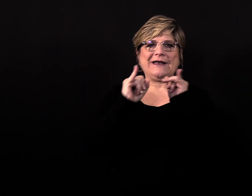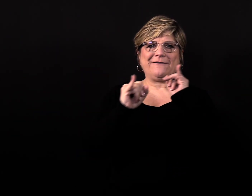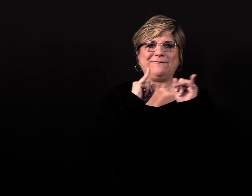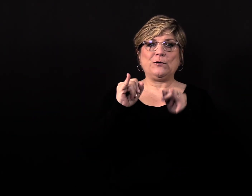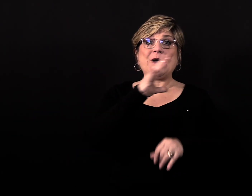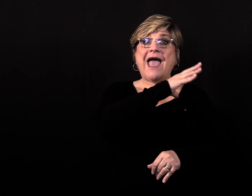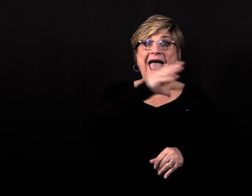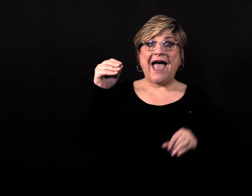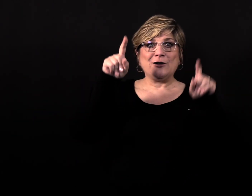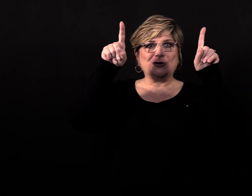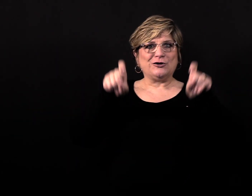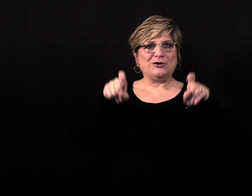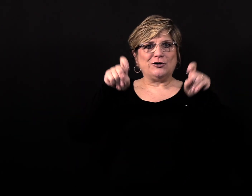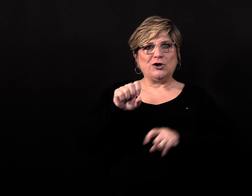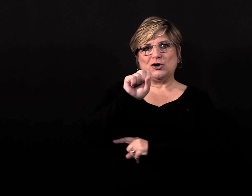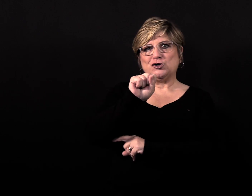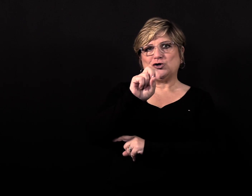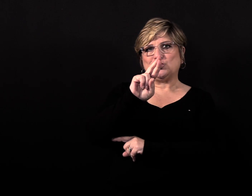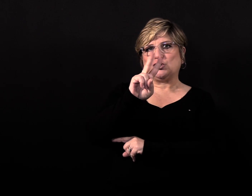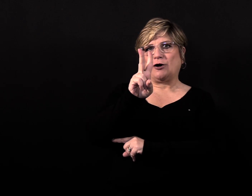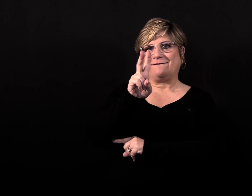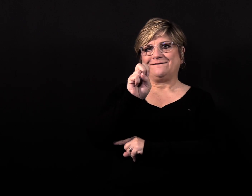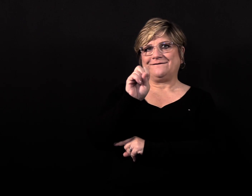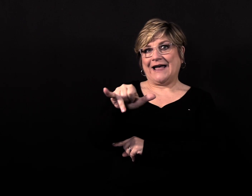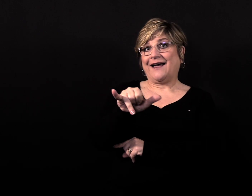including community interviews and a survey.